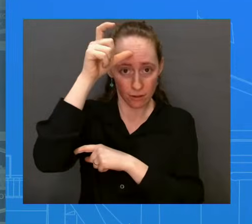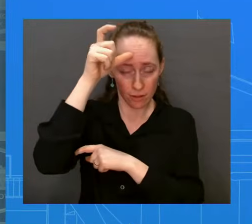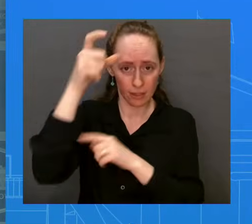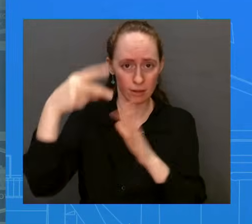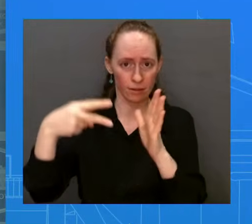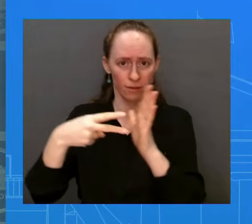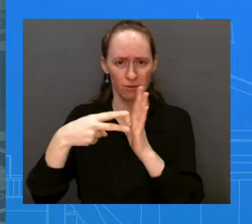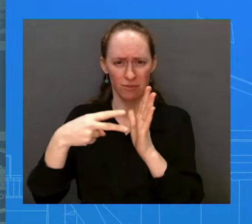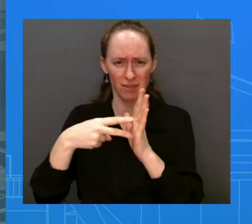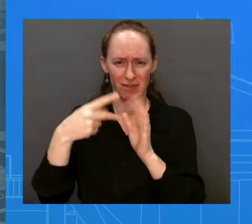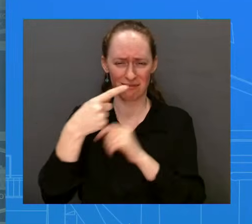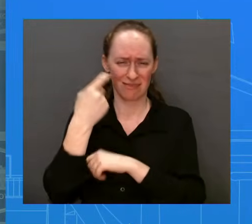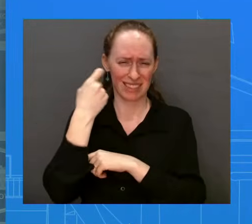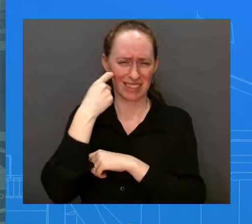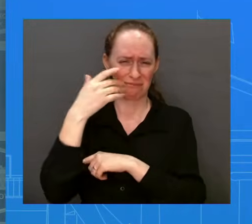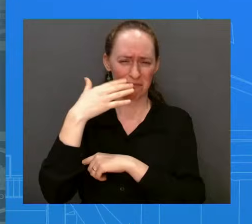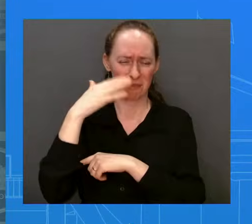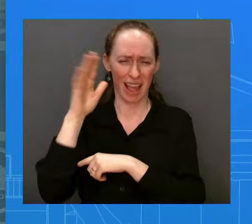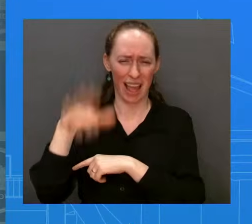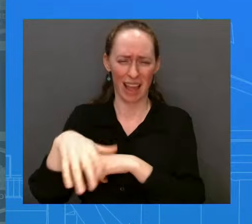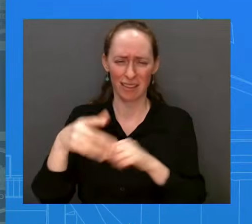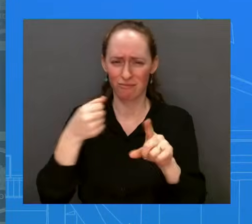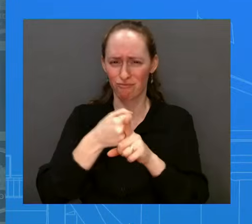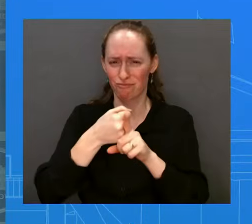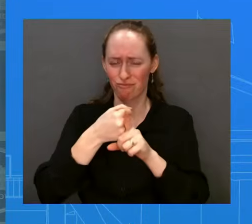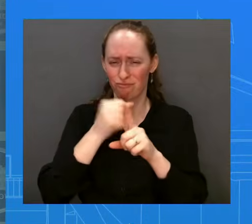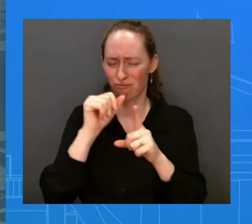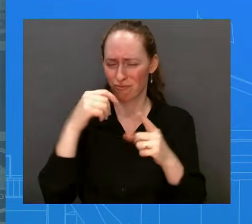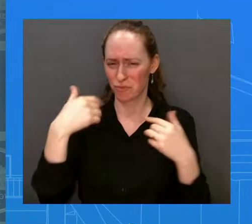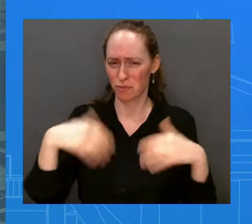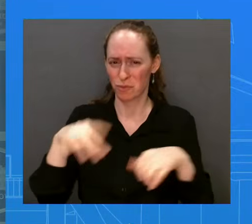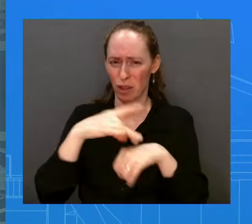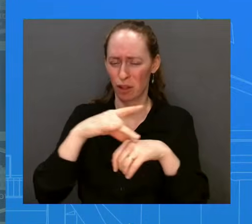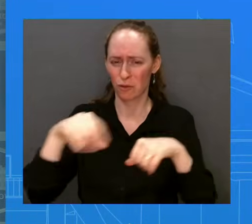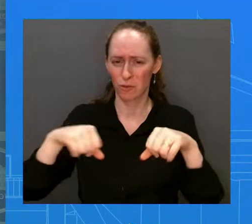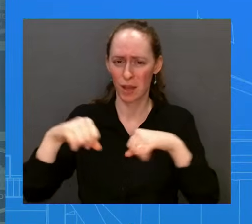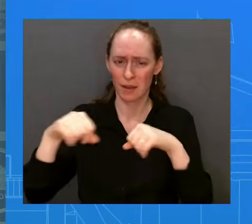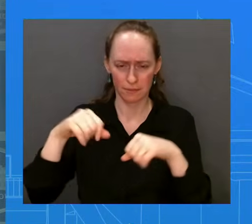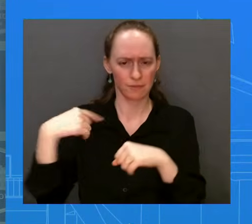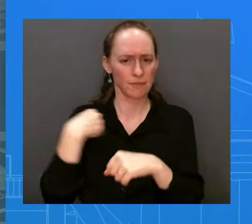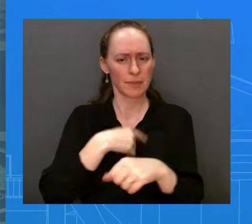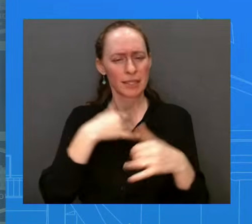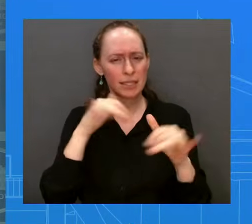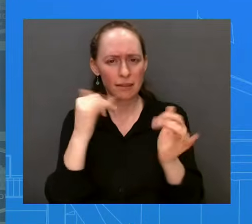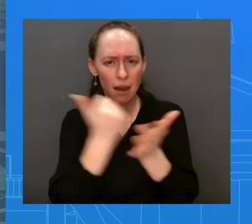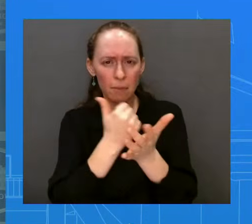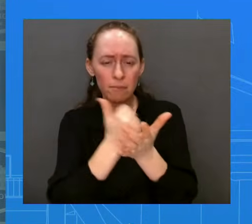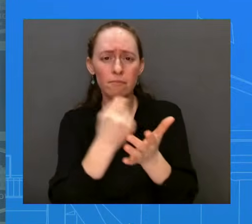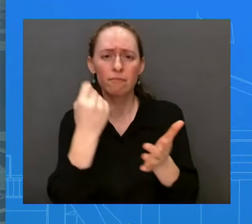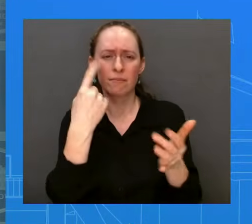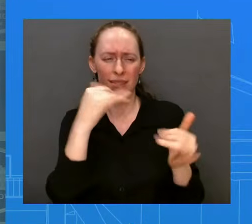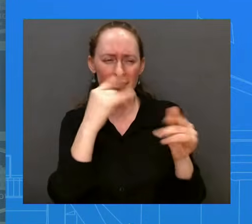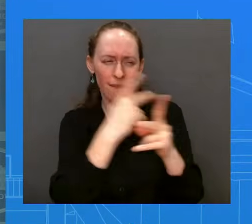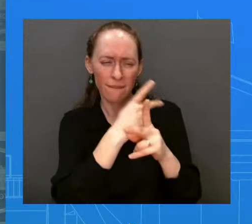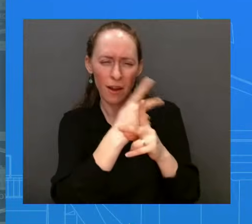and we continue to take steps to do so. I'm sure you all saw, during the Super Bowl, to -- during the Super Bowl yesterday --